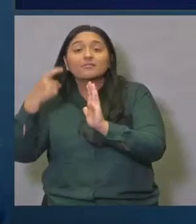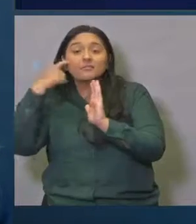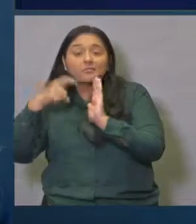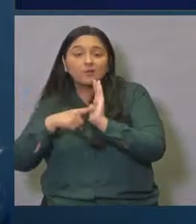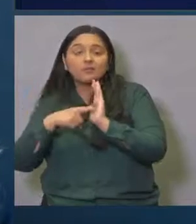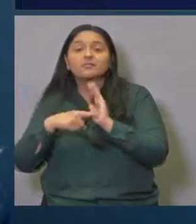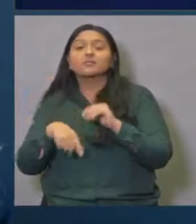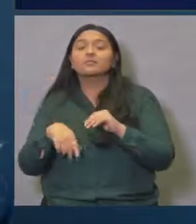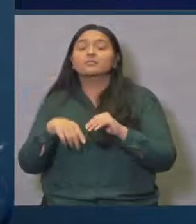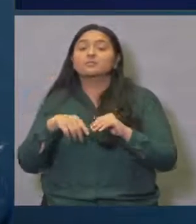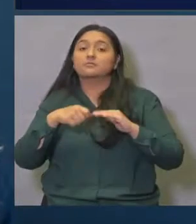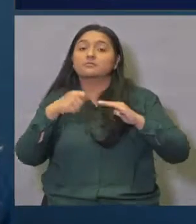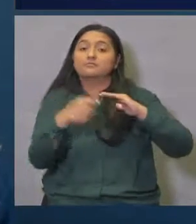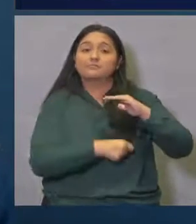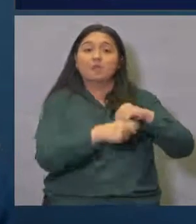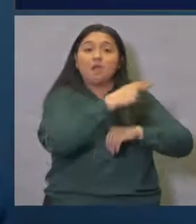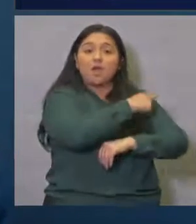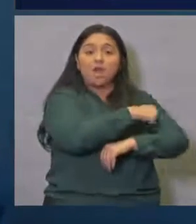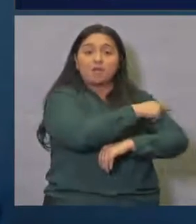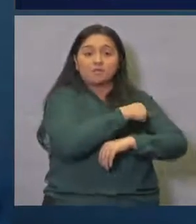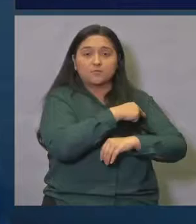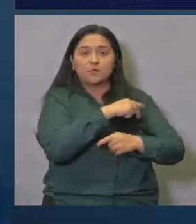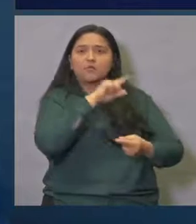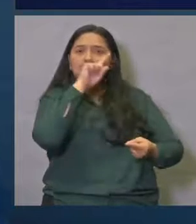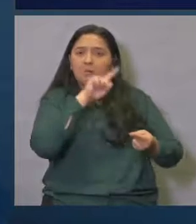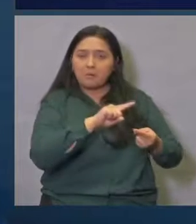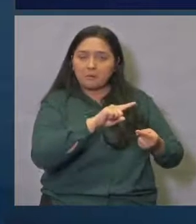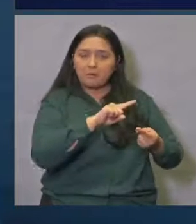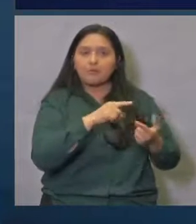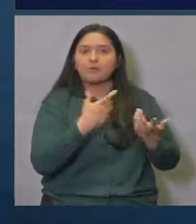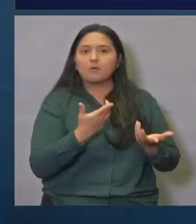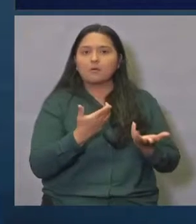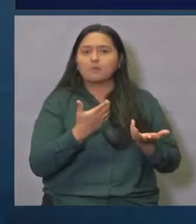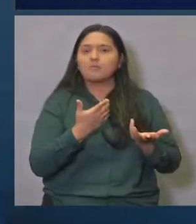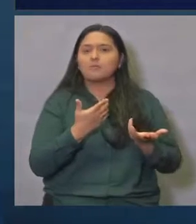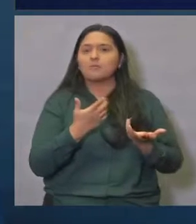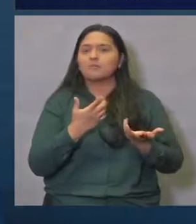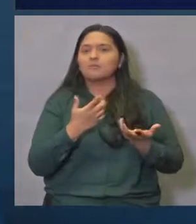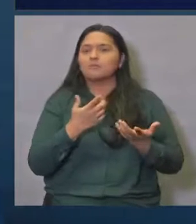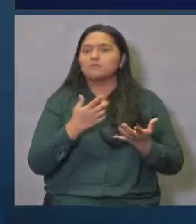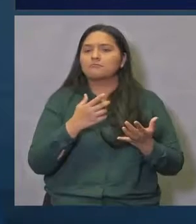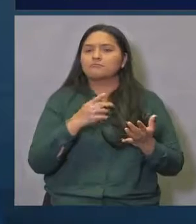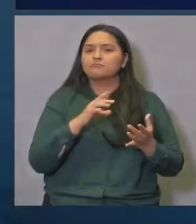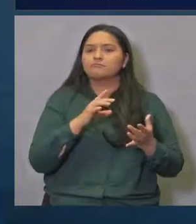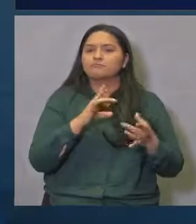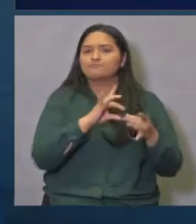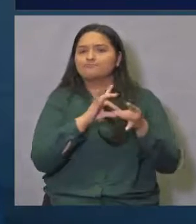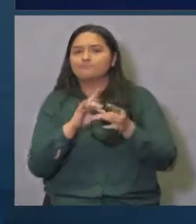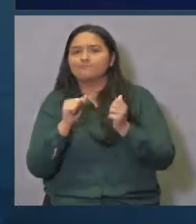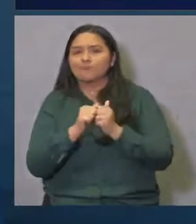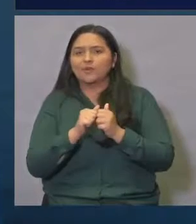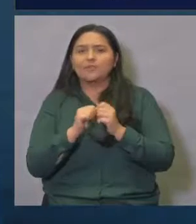THE MODEL NOTICES A SLOWING IN THE RATE OF HOSPITALIZATIONS